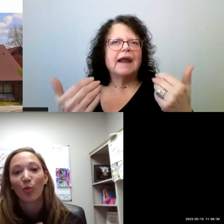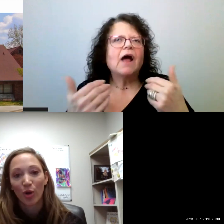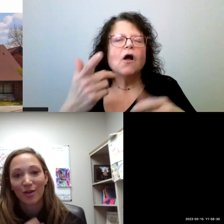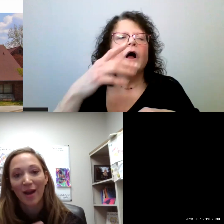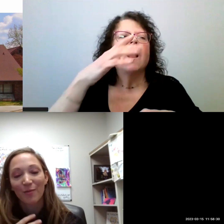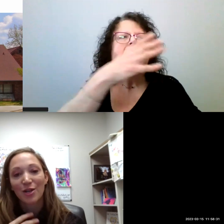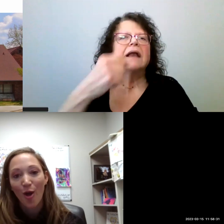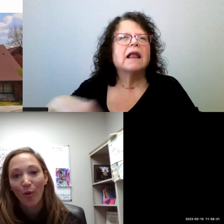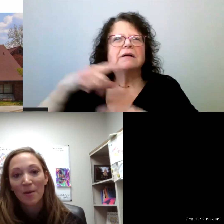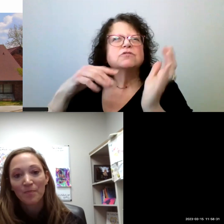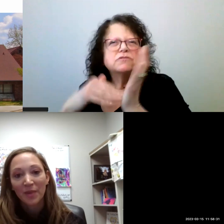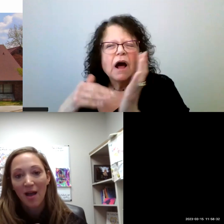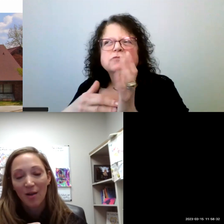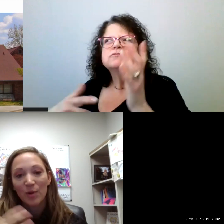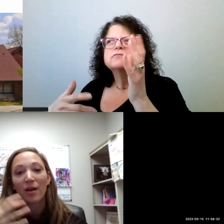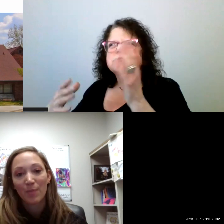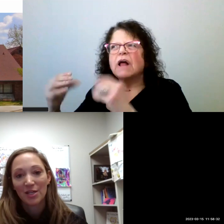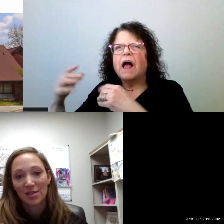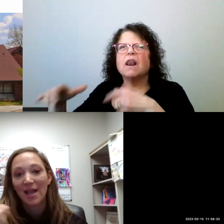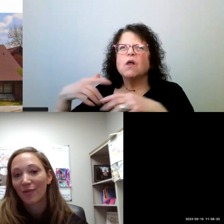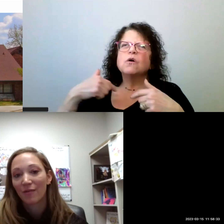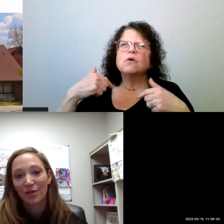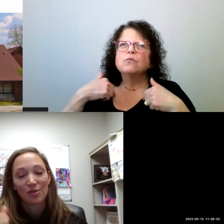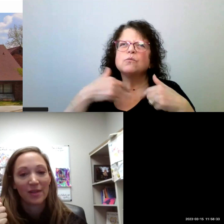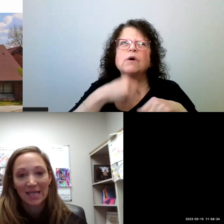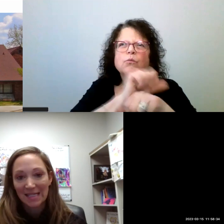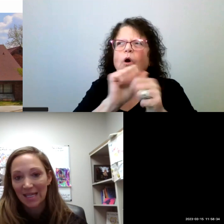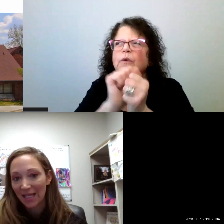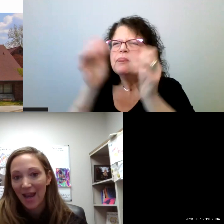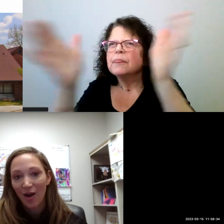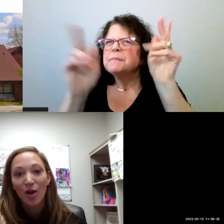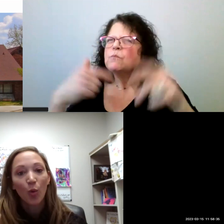are worried right? We know we want our patients to have coverage that they can seek to care